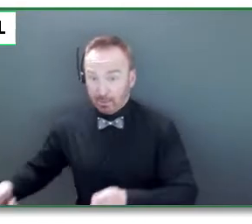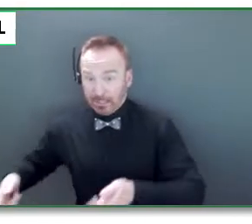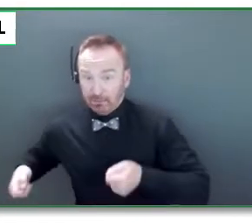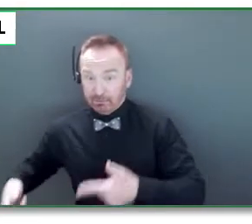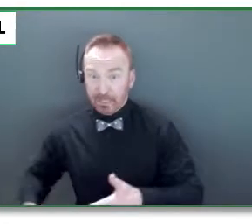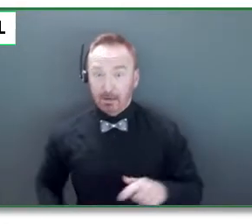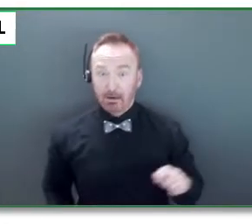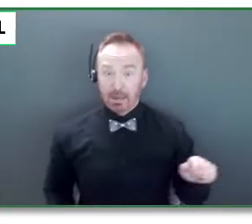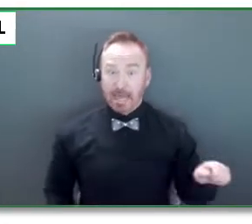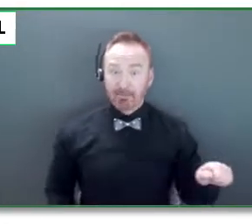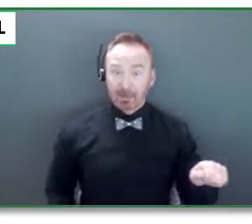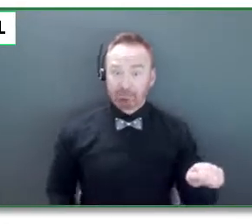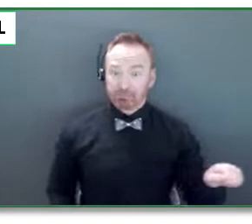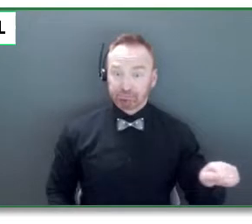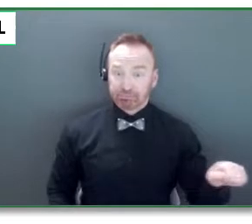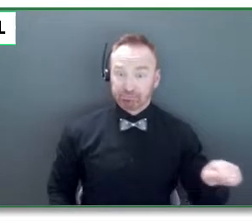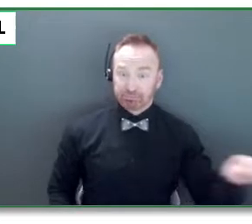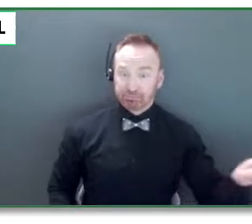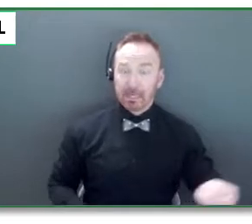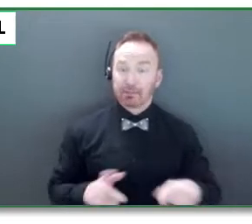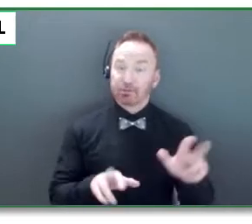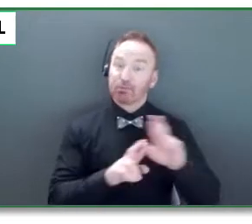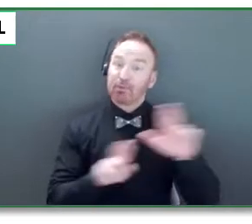So, in that obstacle,